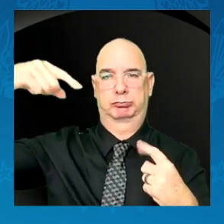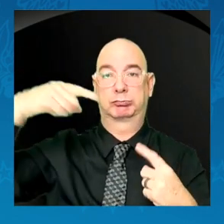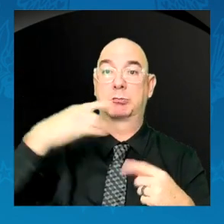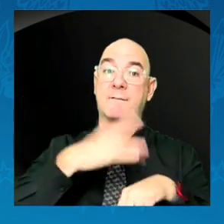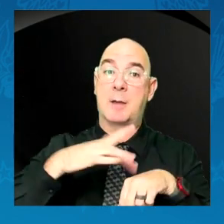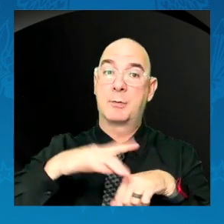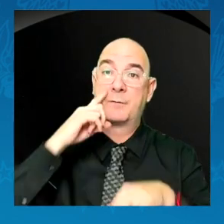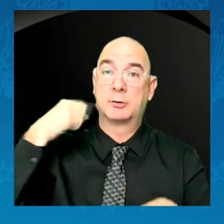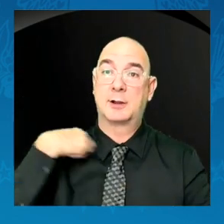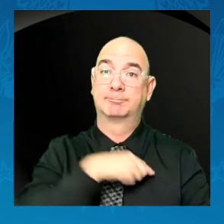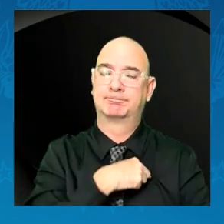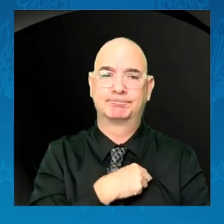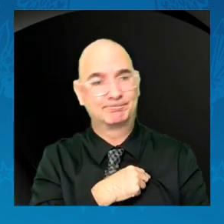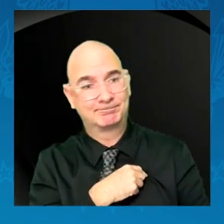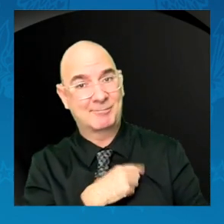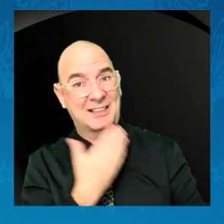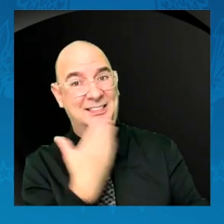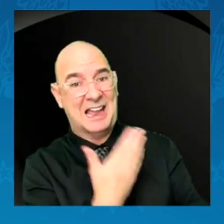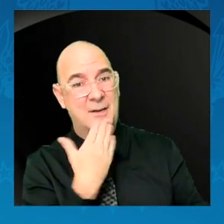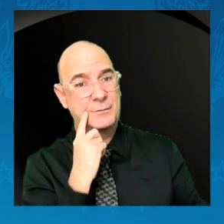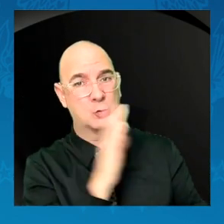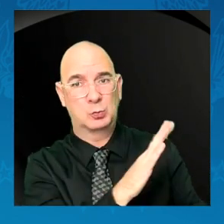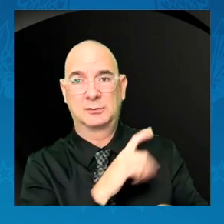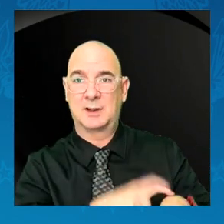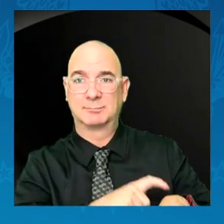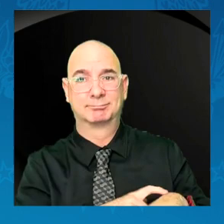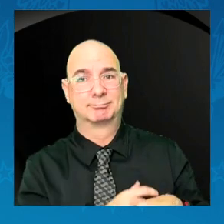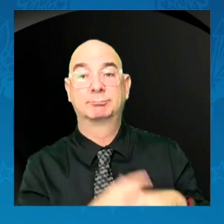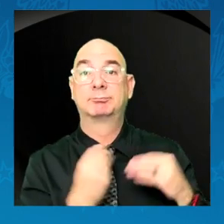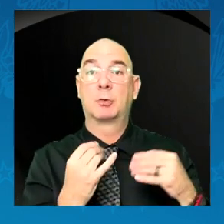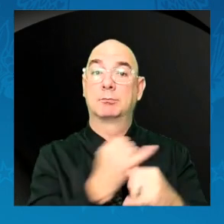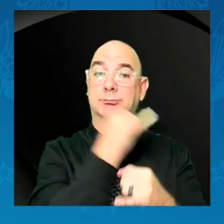Our third and final subject for today is the issue of STEM